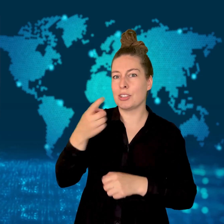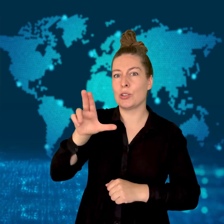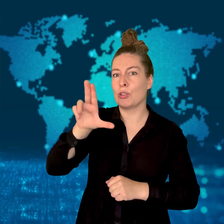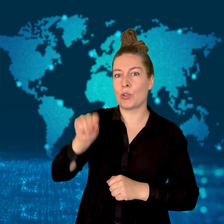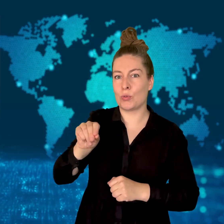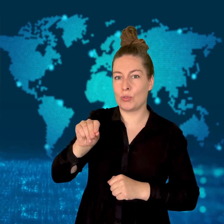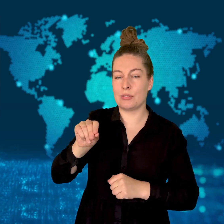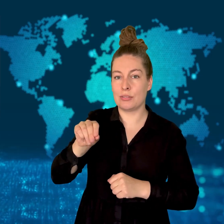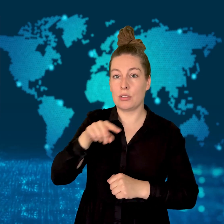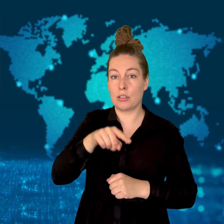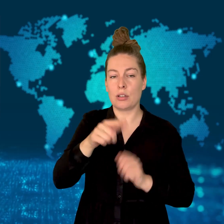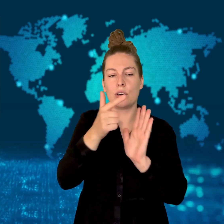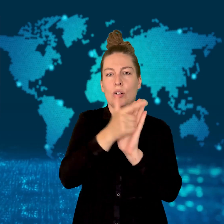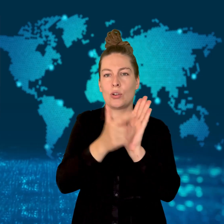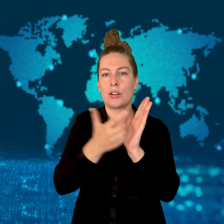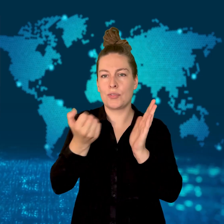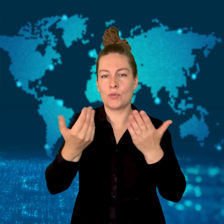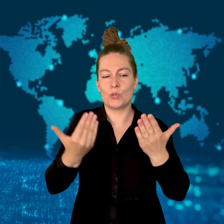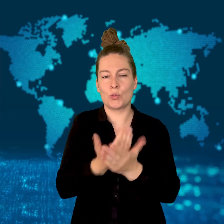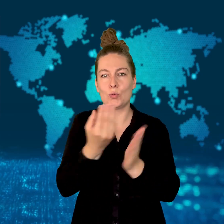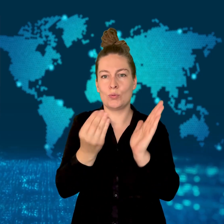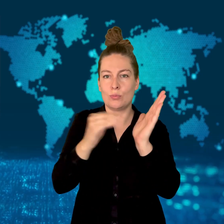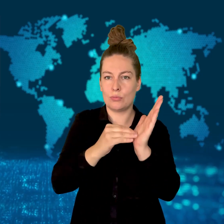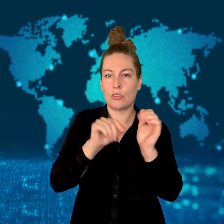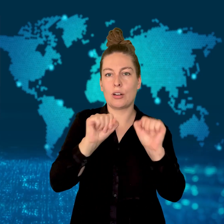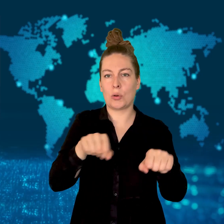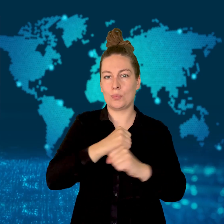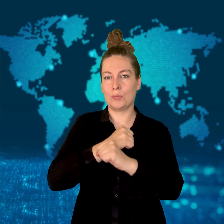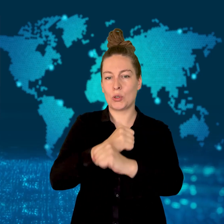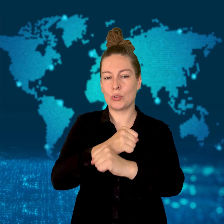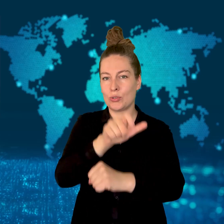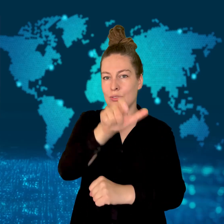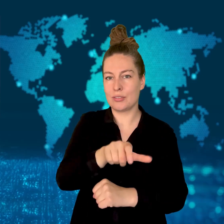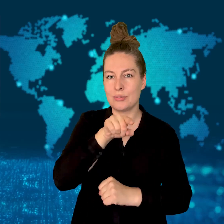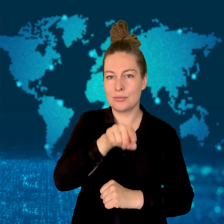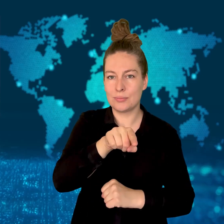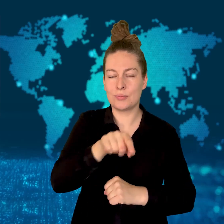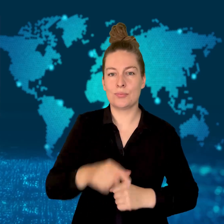about the consequences if they refuse to comply to sex.